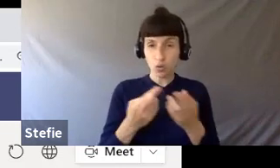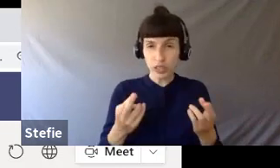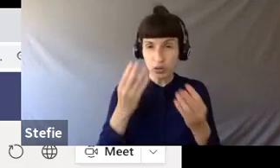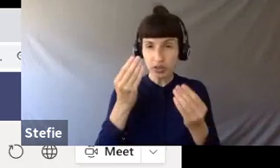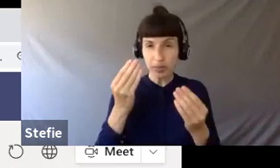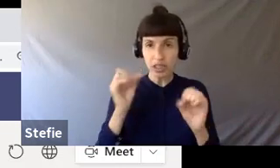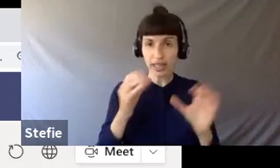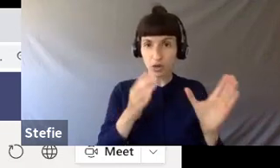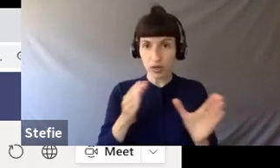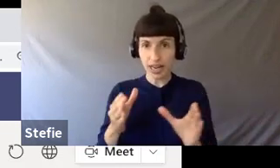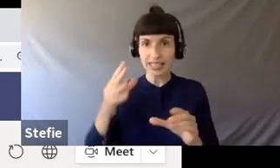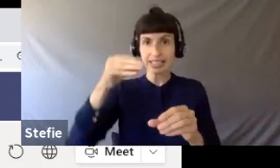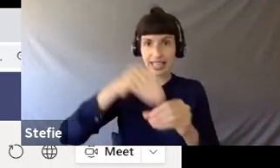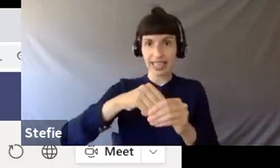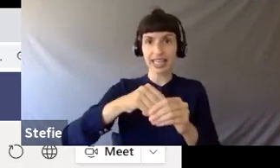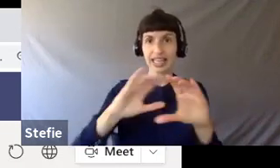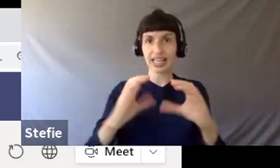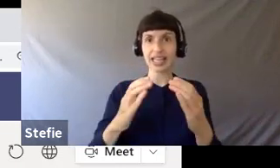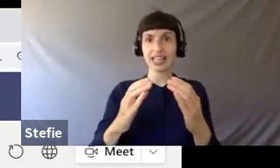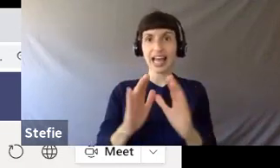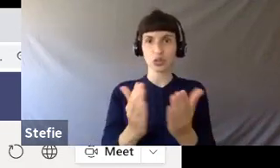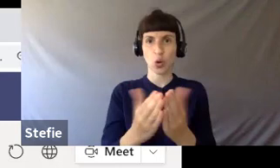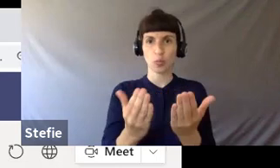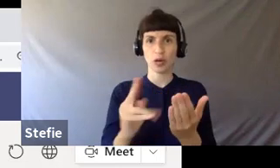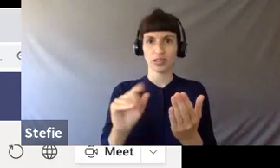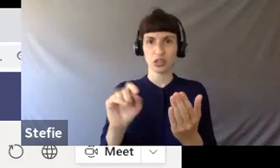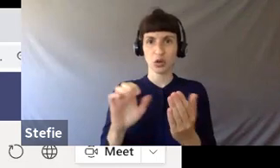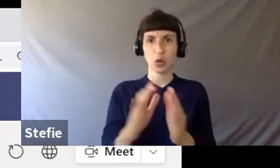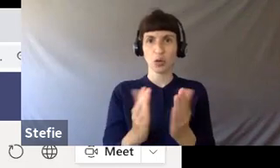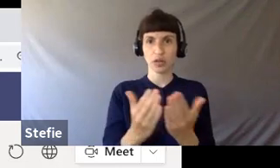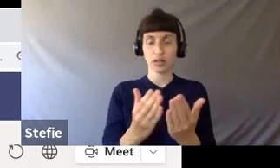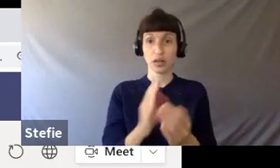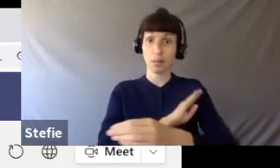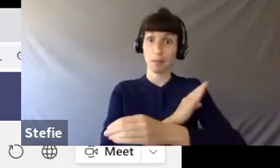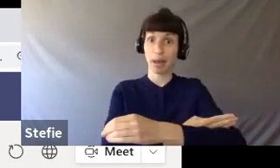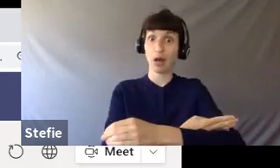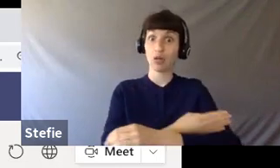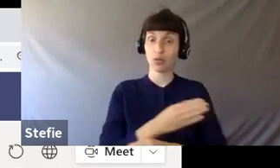and underneath each I can do a math tab, PE, music,